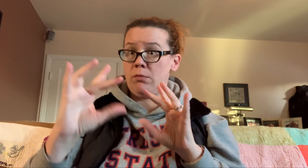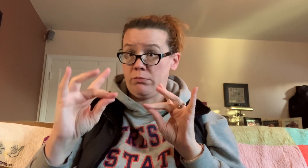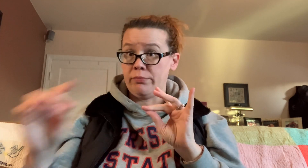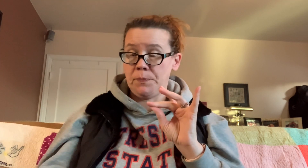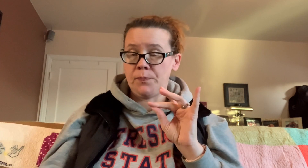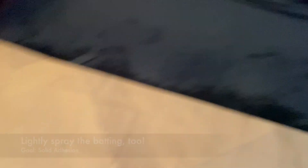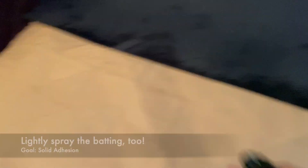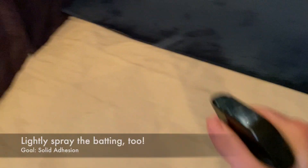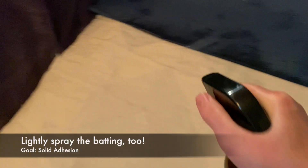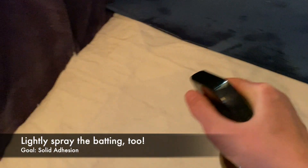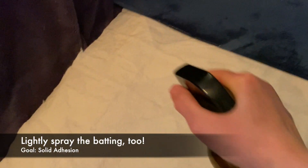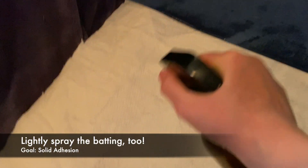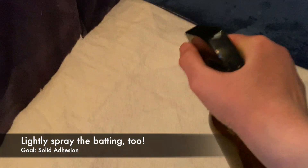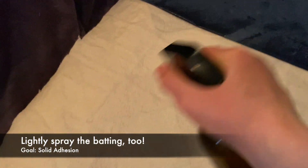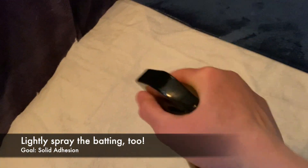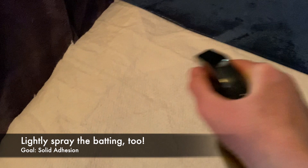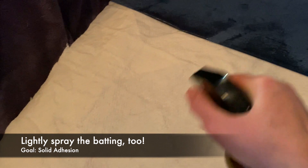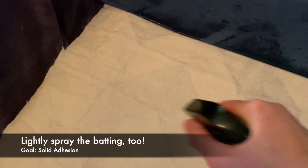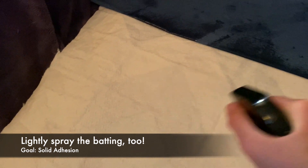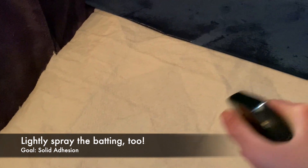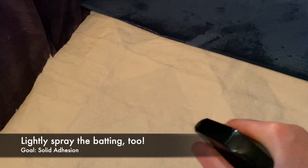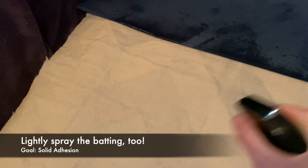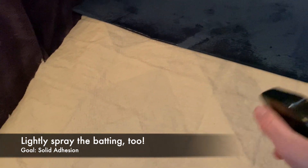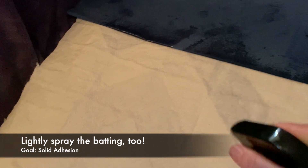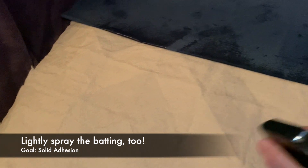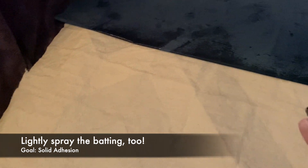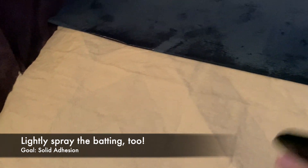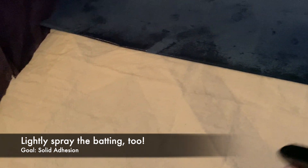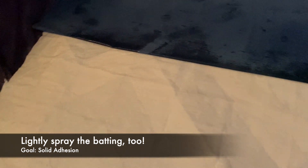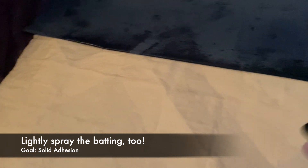Um and usually I get the fabric pretty wet and then just add a little bit